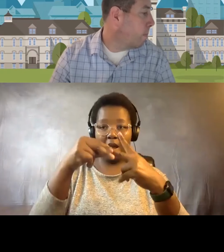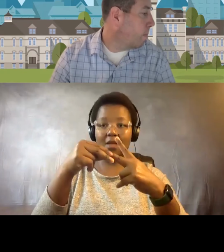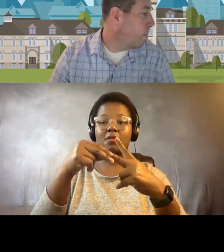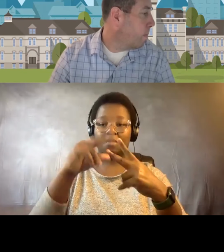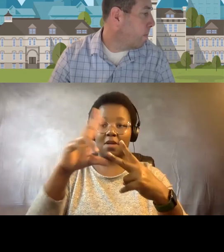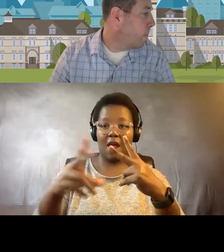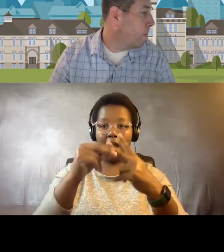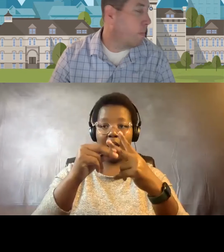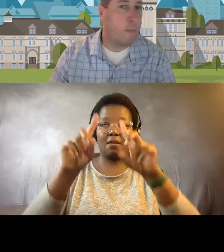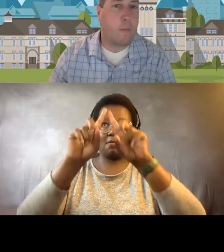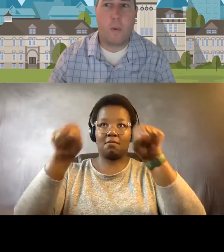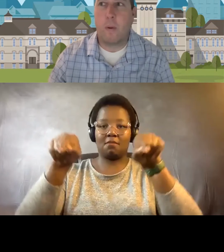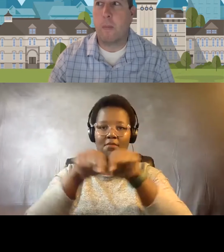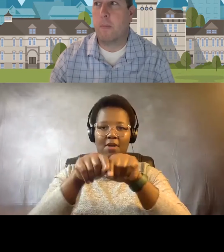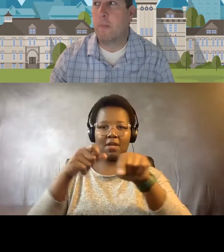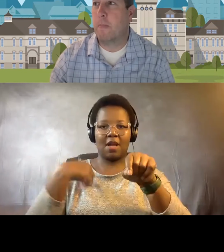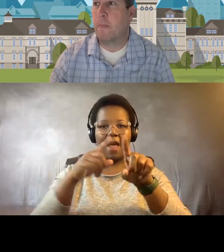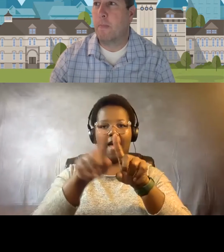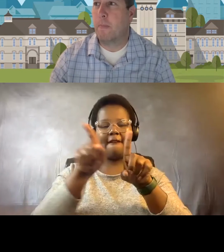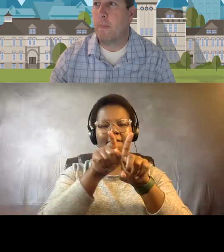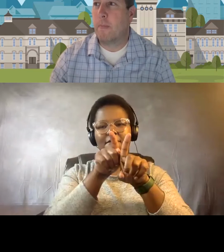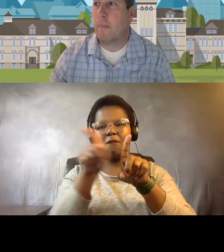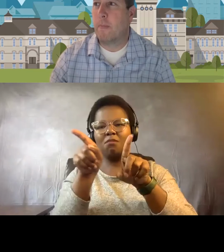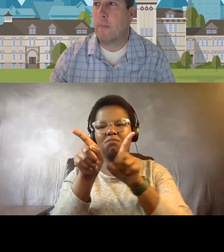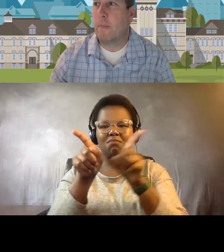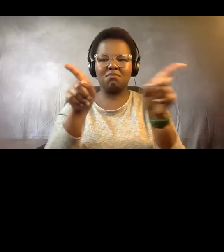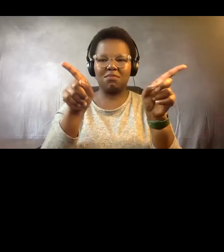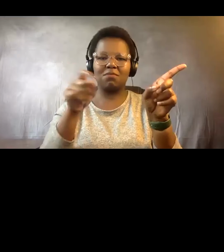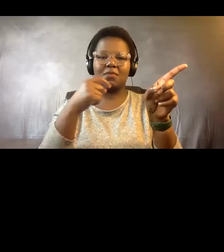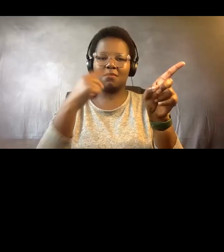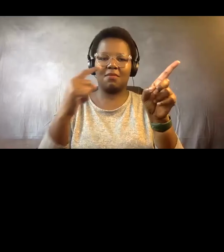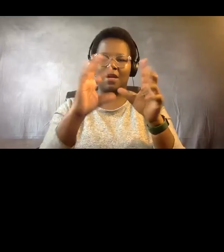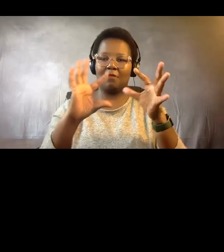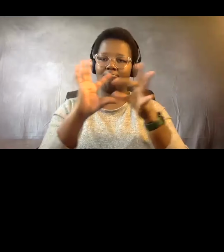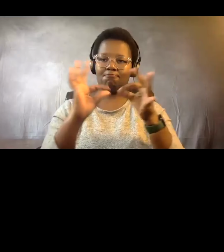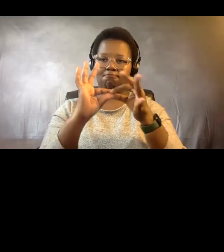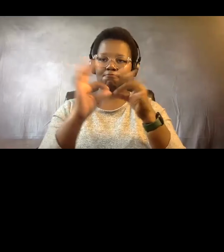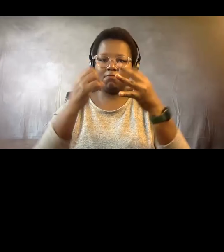little arrows where I can put some text and here I have put the H1 documentation. So this is a mobile